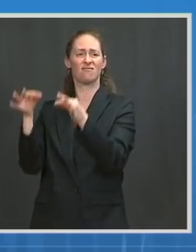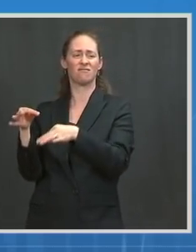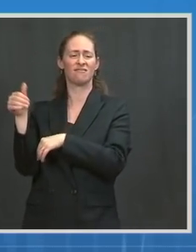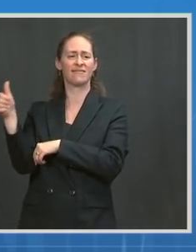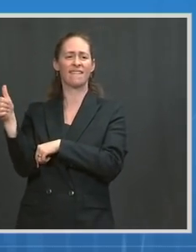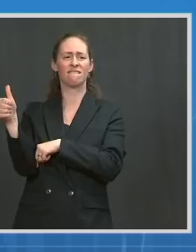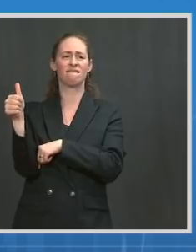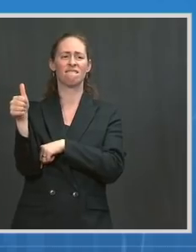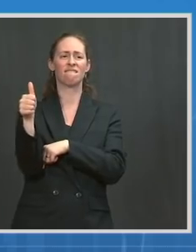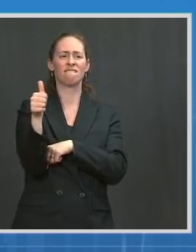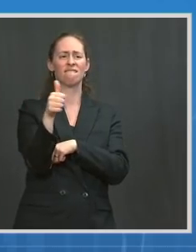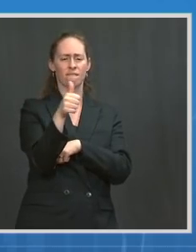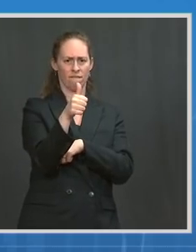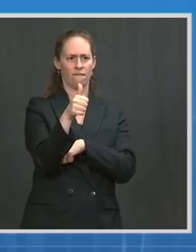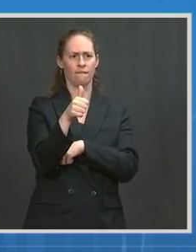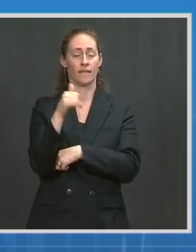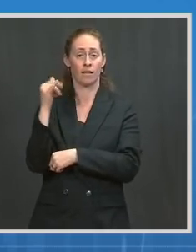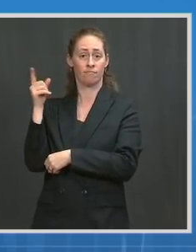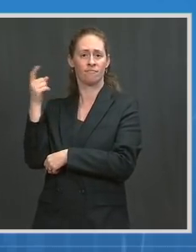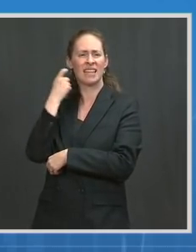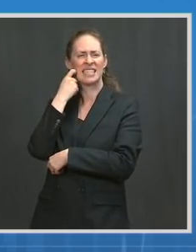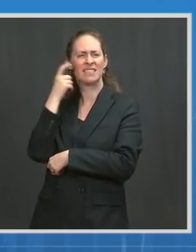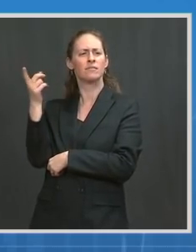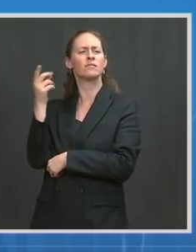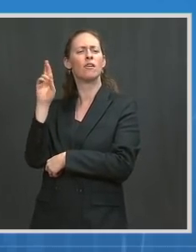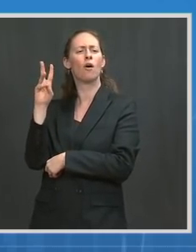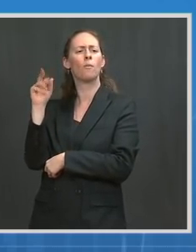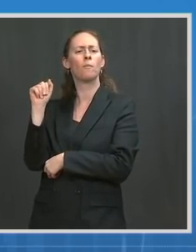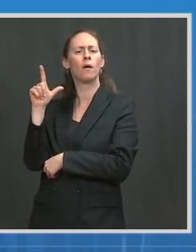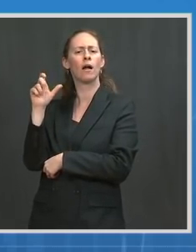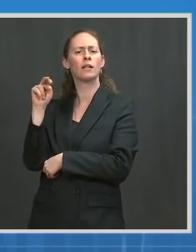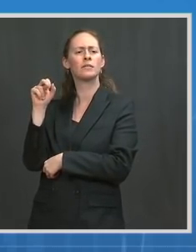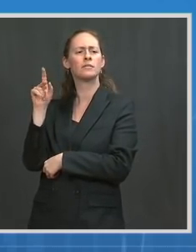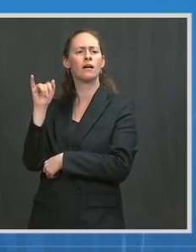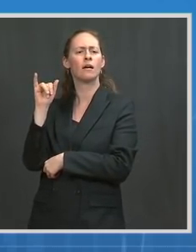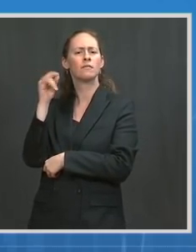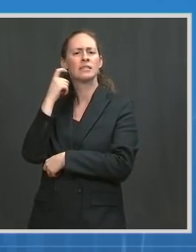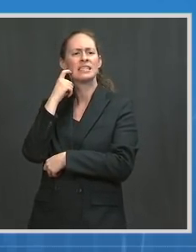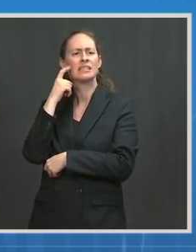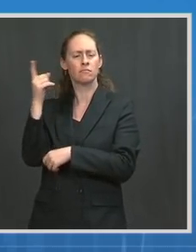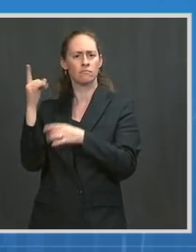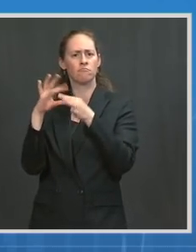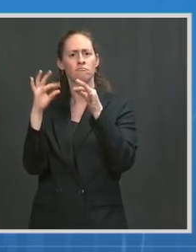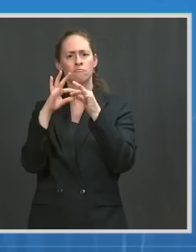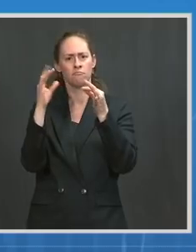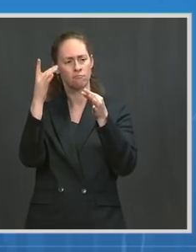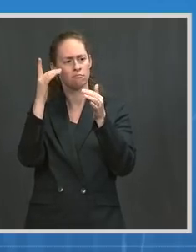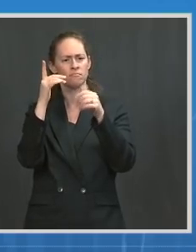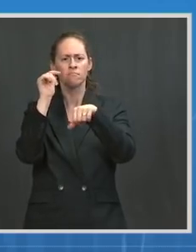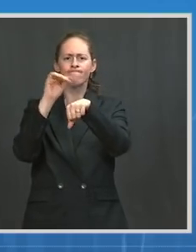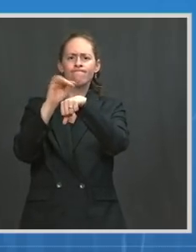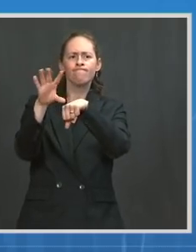it is the recommendation based on science -- and that's just a recommendation.